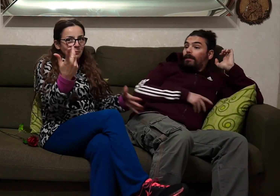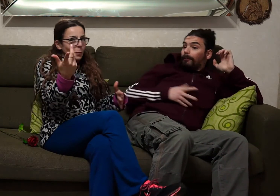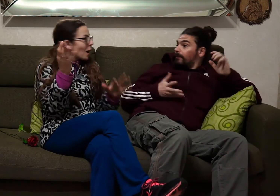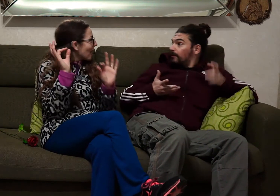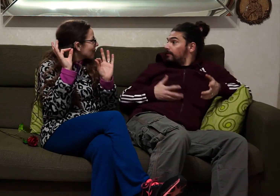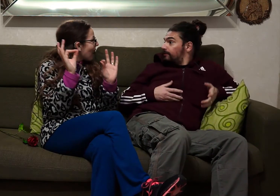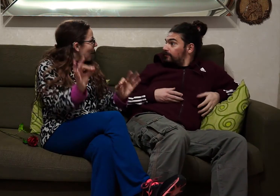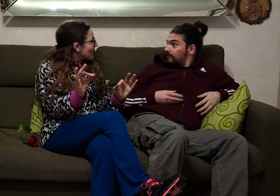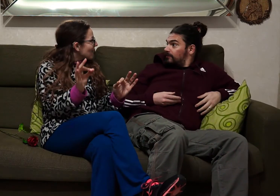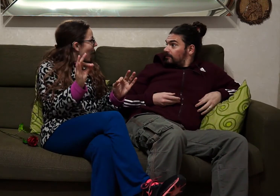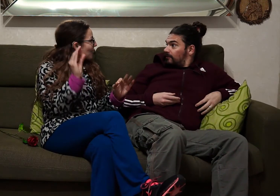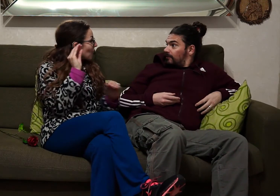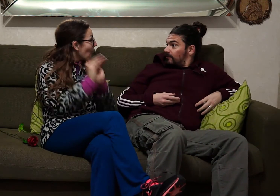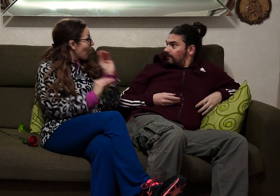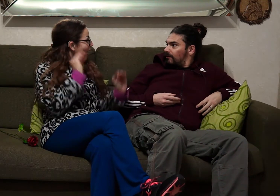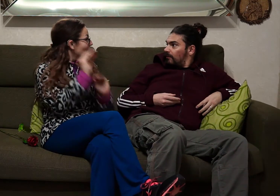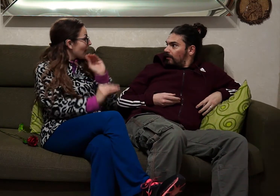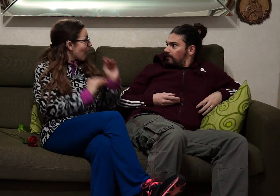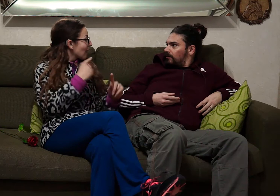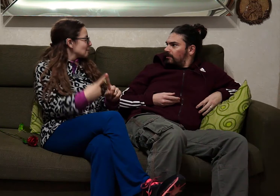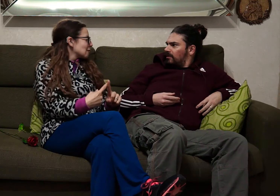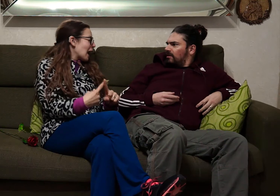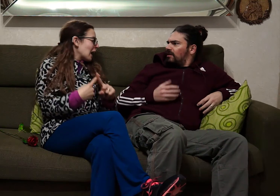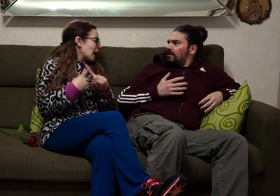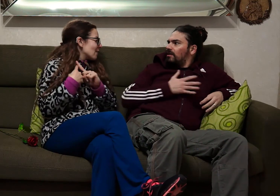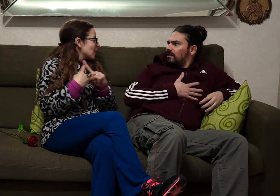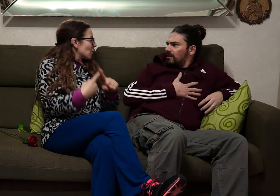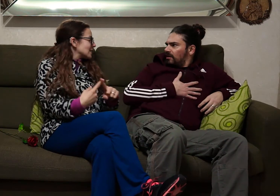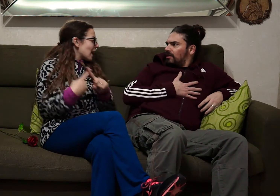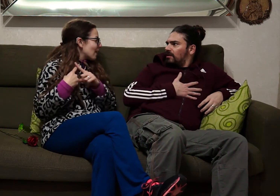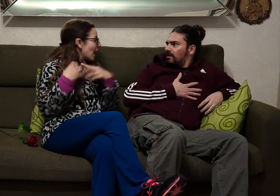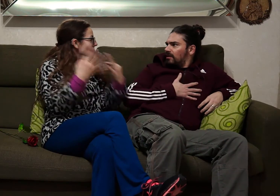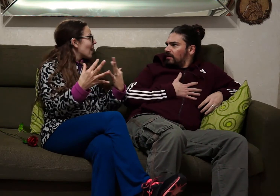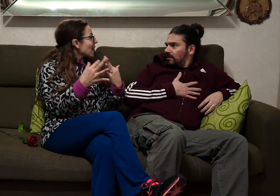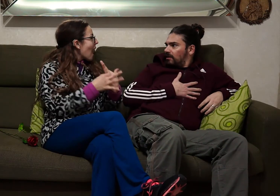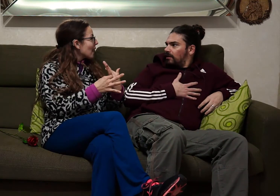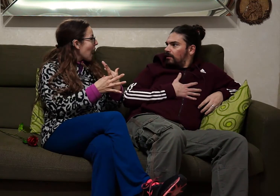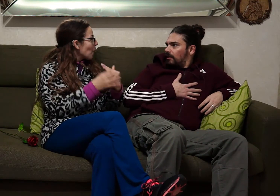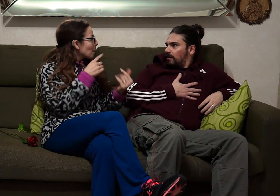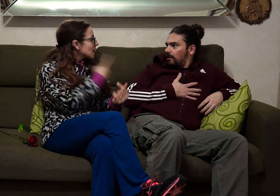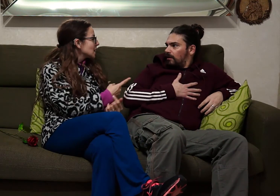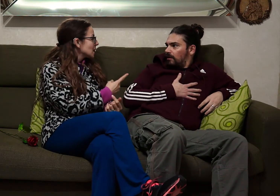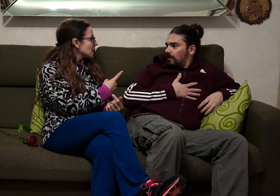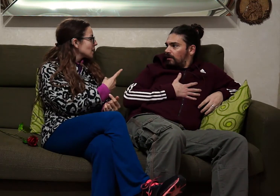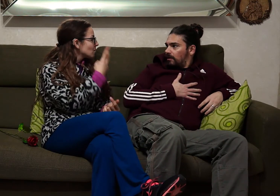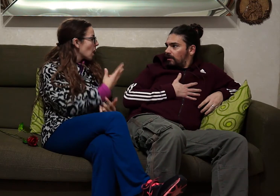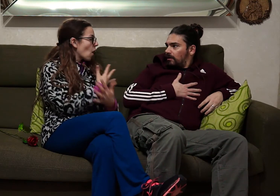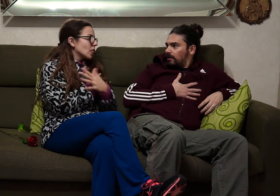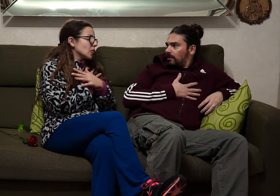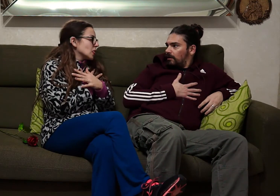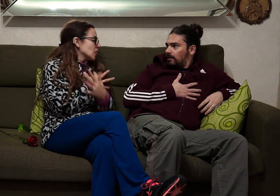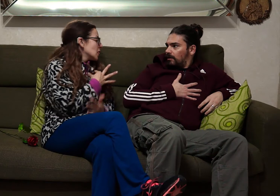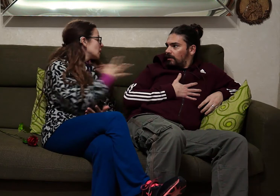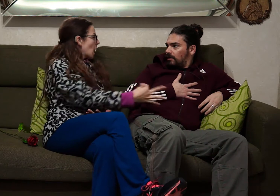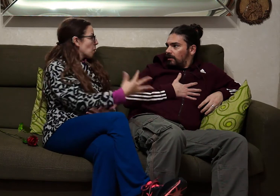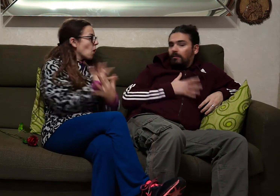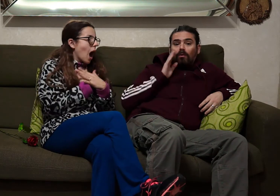you know, he has come to ask him often, and with sacrifices he gave him a ring to declare his love.